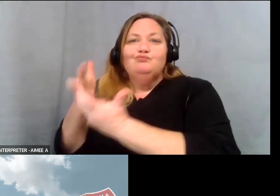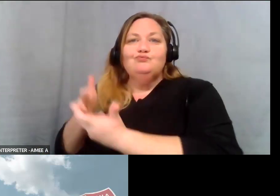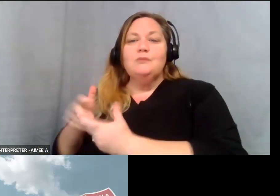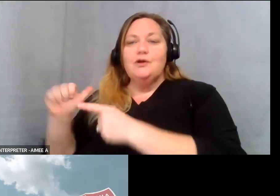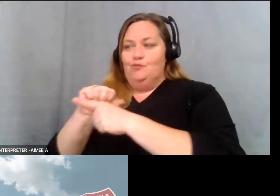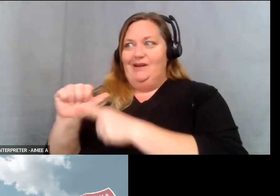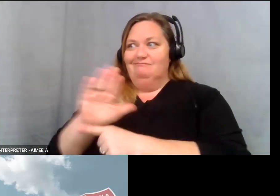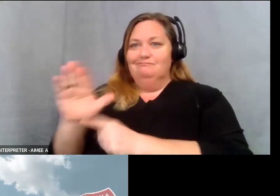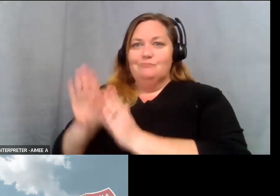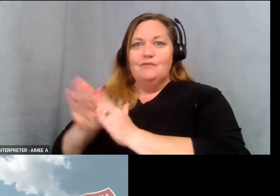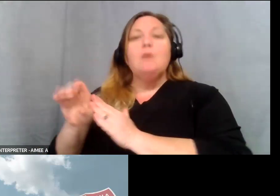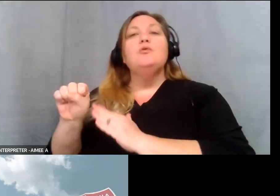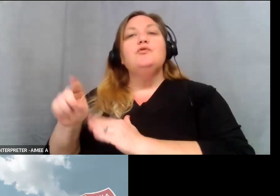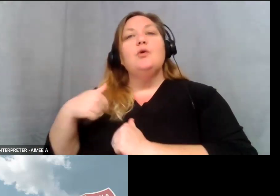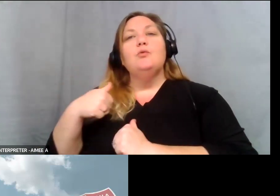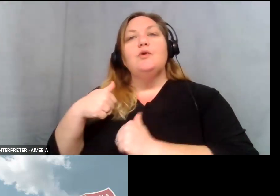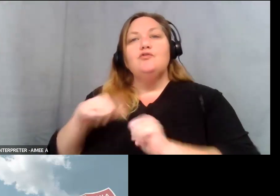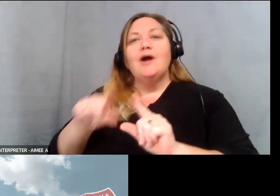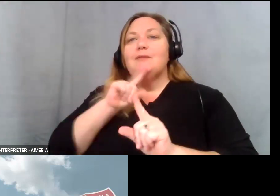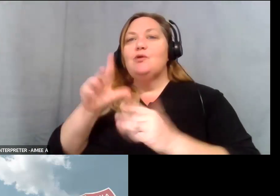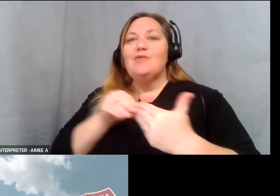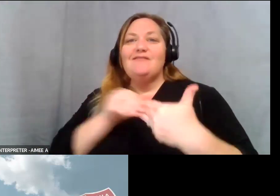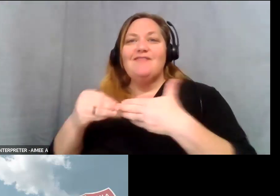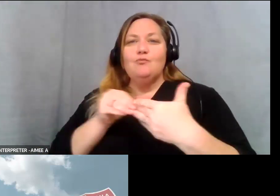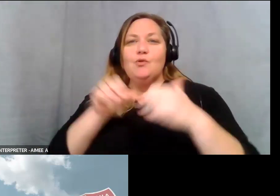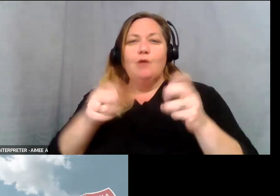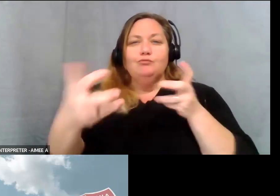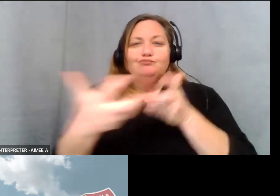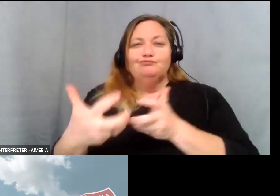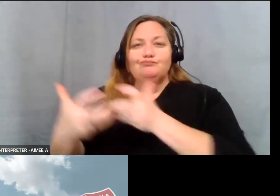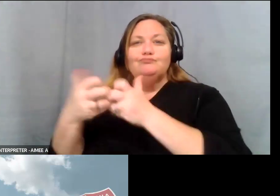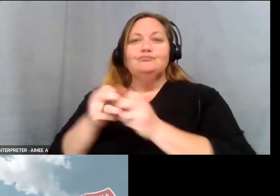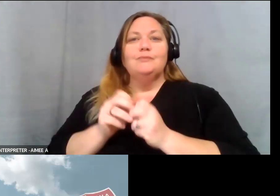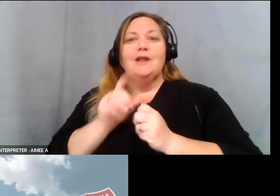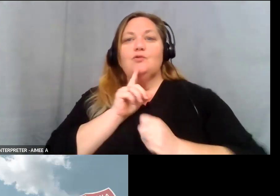So we're trying to be as nimble, as flexible as possible. And that's really kind of why we've